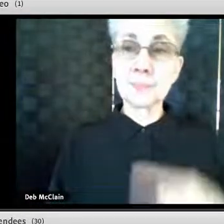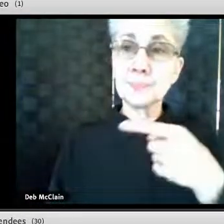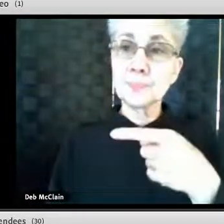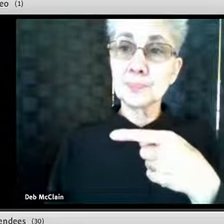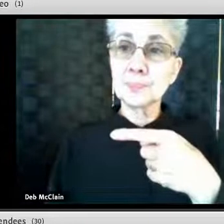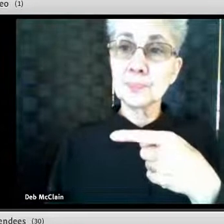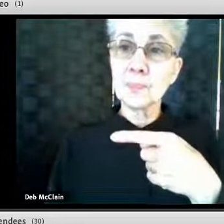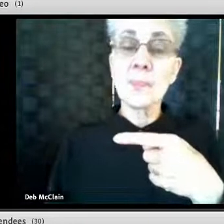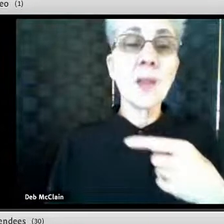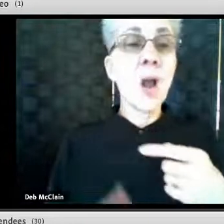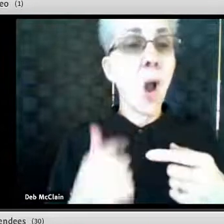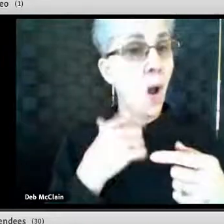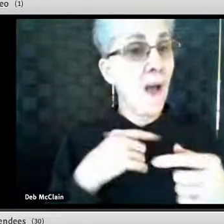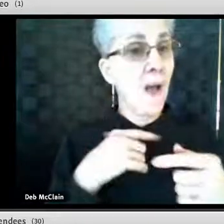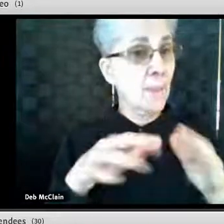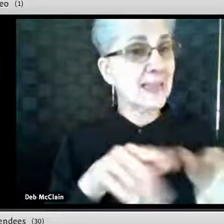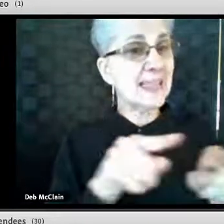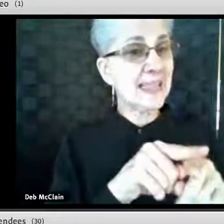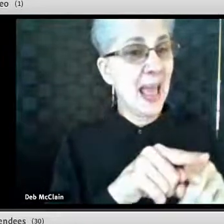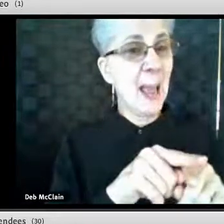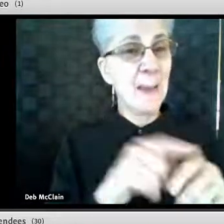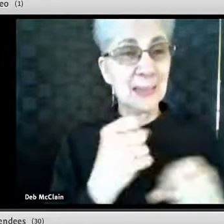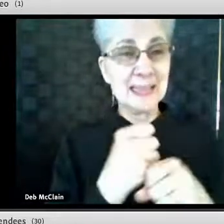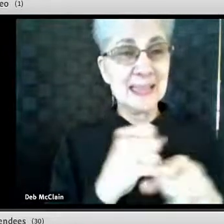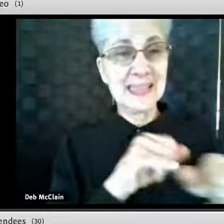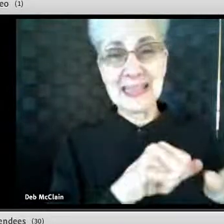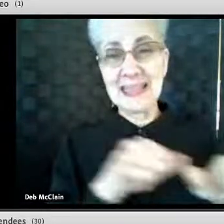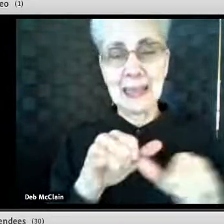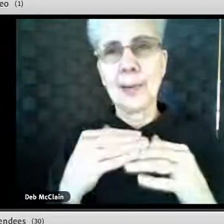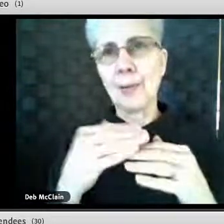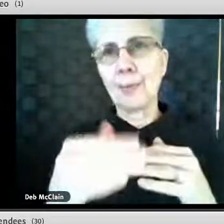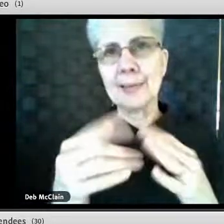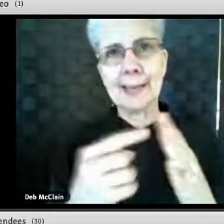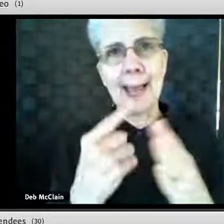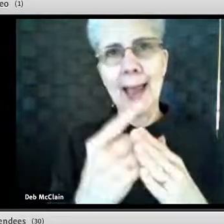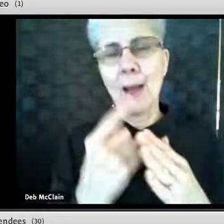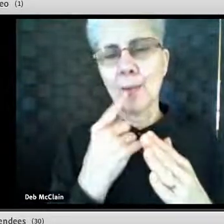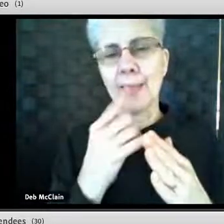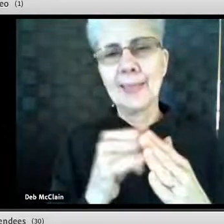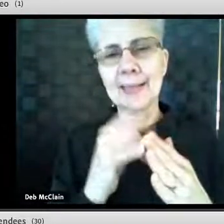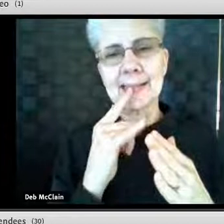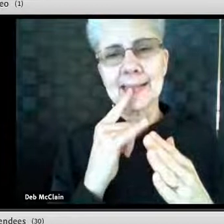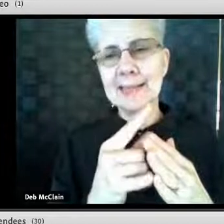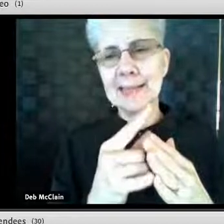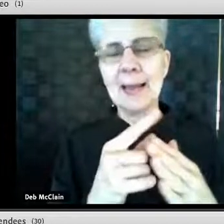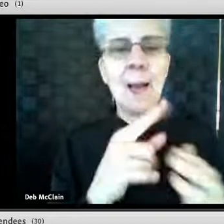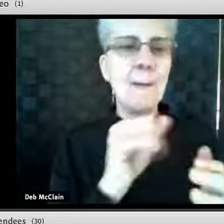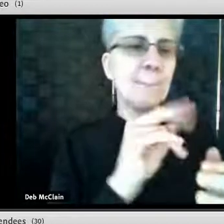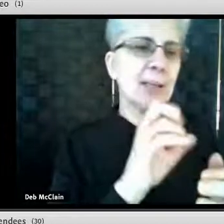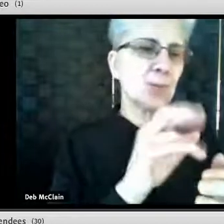So all of them have basically those same statistics. We can spend the rest of the hour going through, and this is LinkedIn and this is Pinterest,